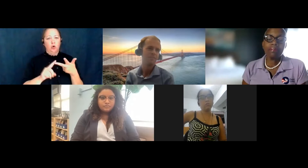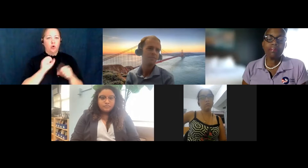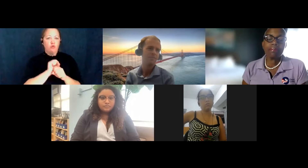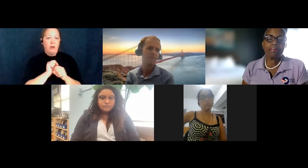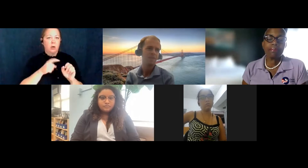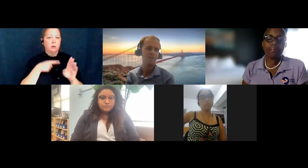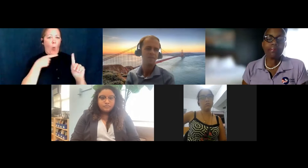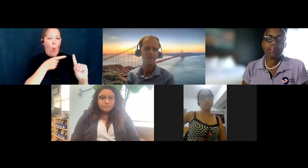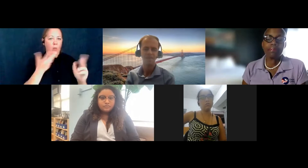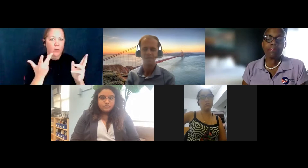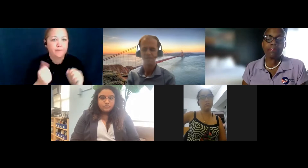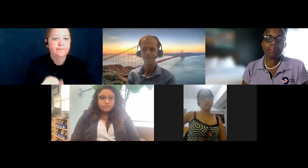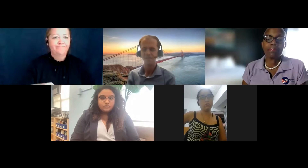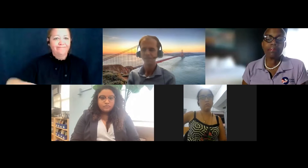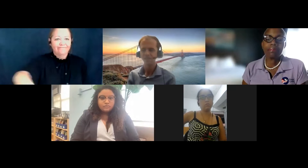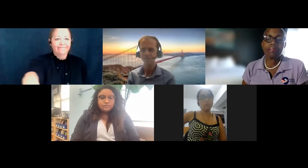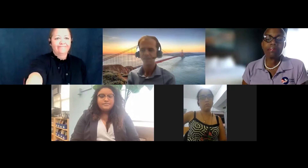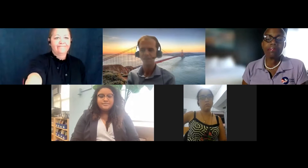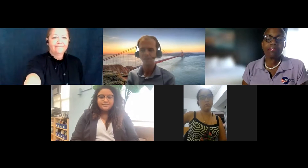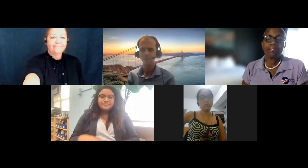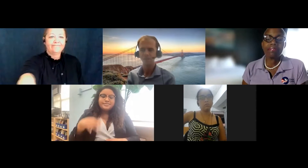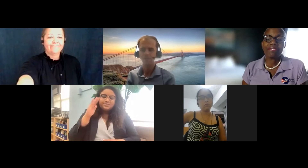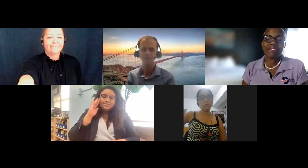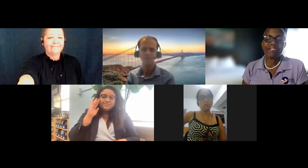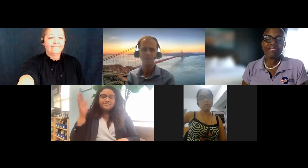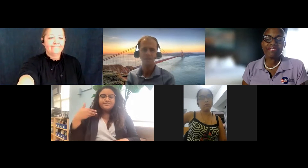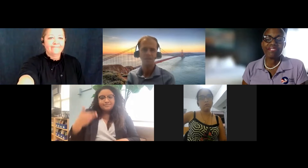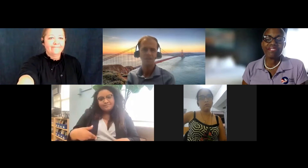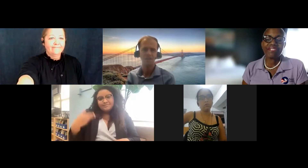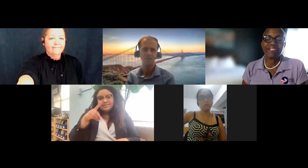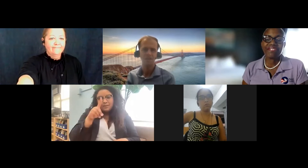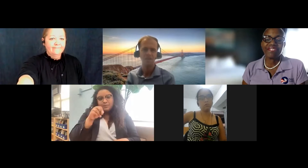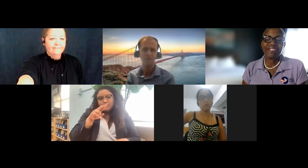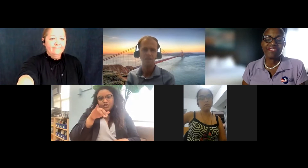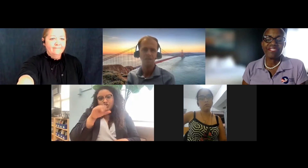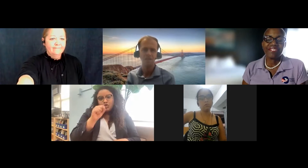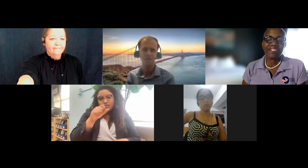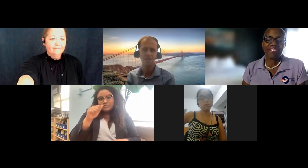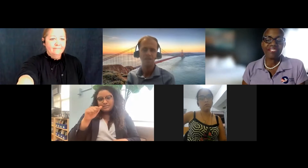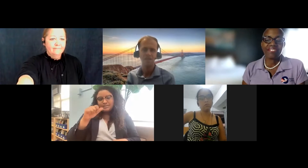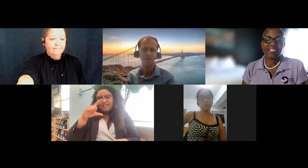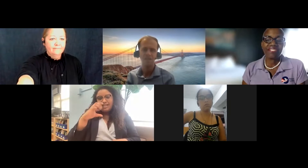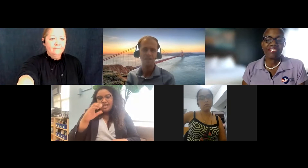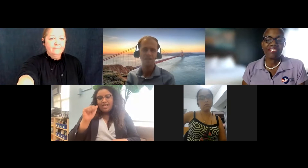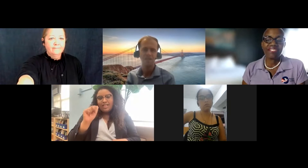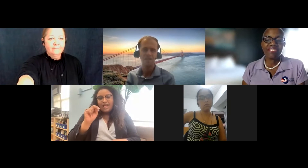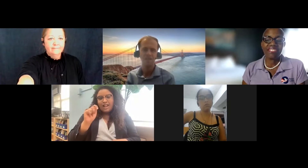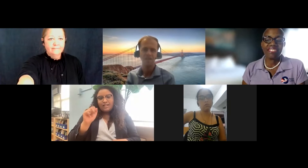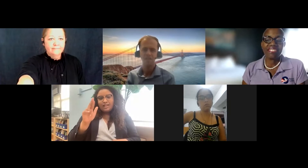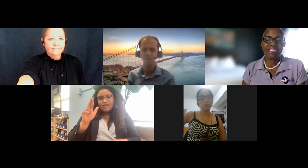We’re waiting for the interpreter to catch up. Okay great. Hello, my name is Doris Alcantara